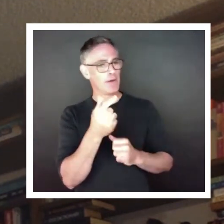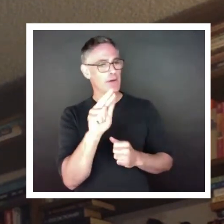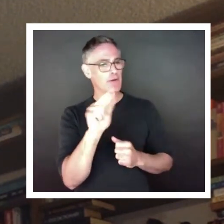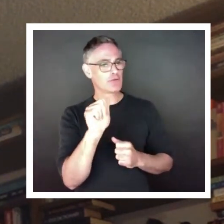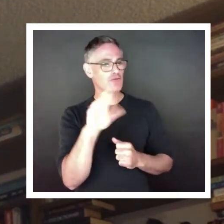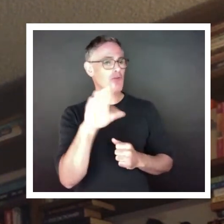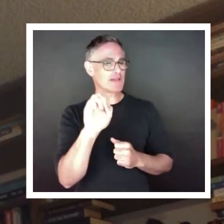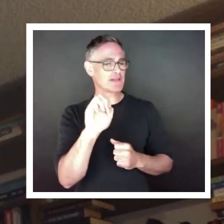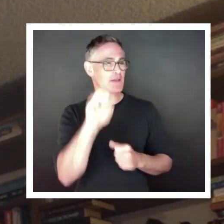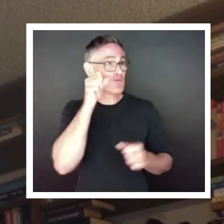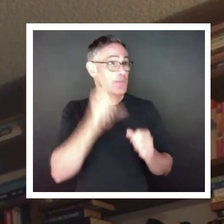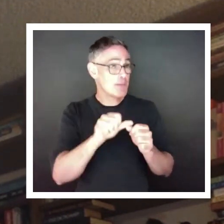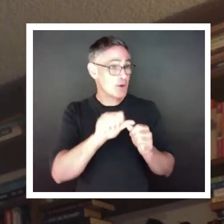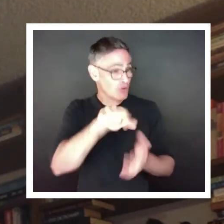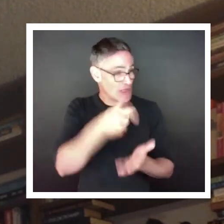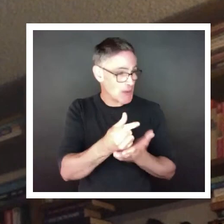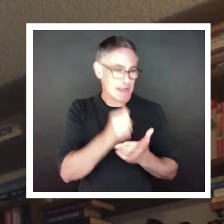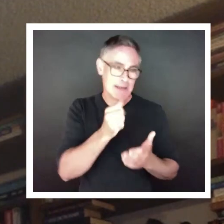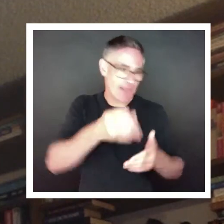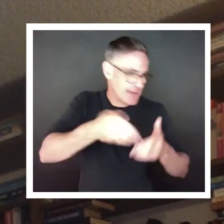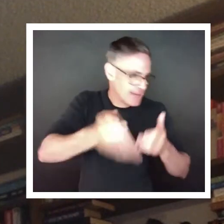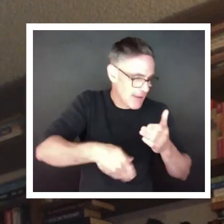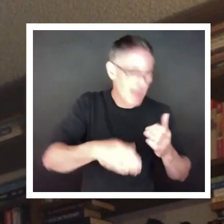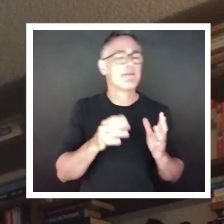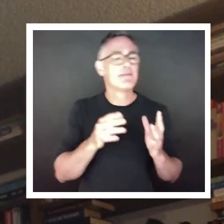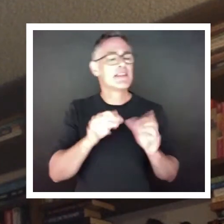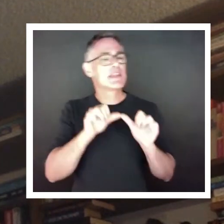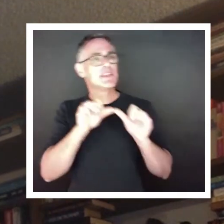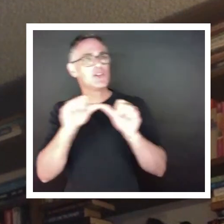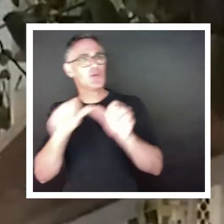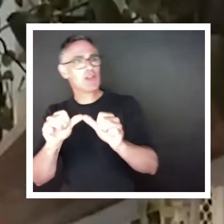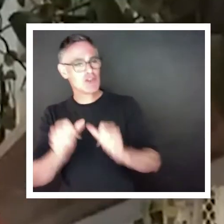it is the continuation of a lifelong journey as a human being.